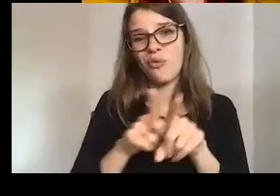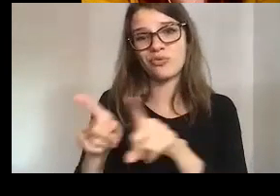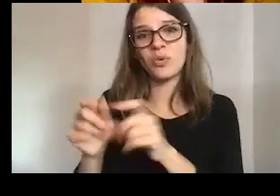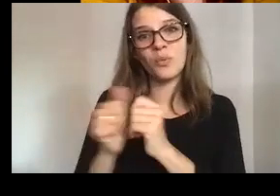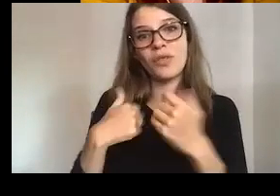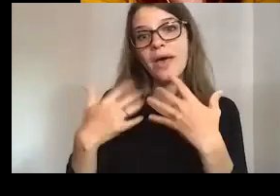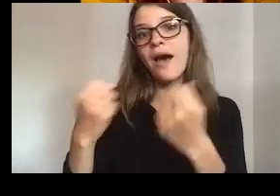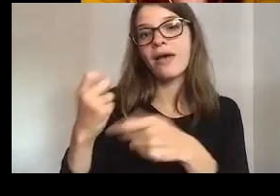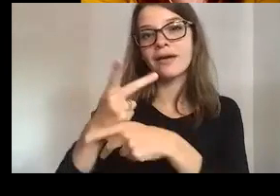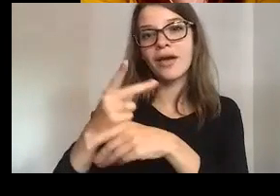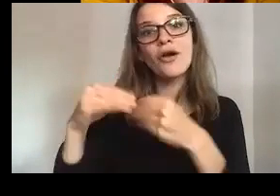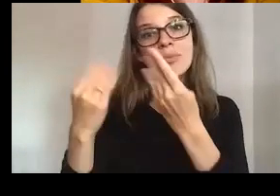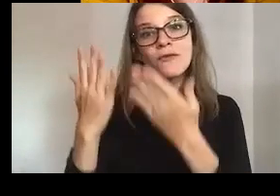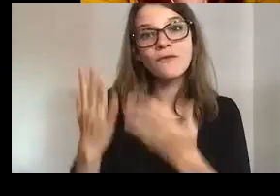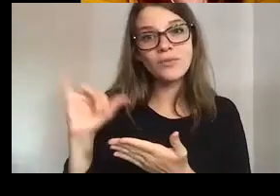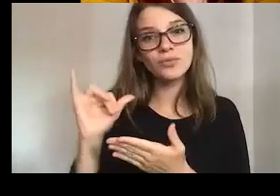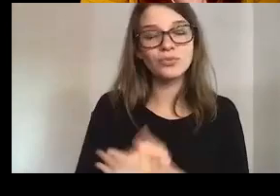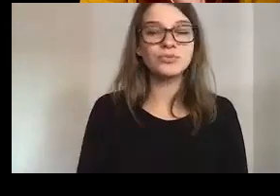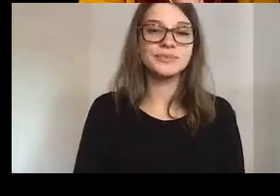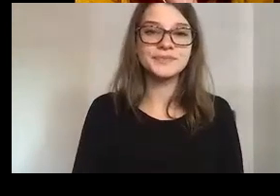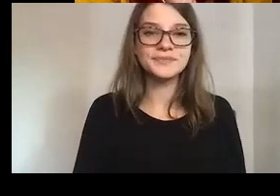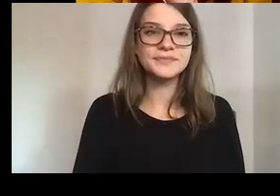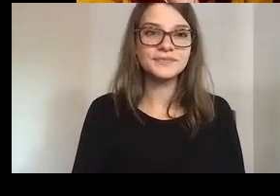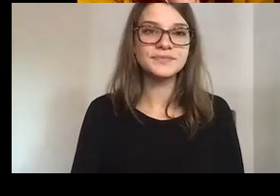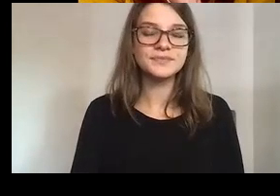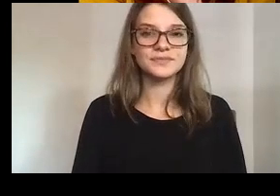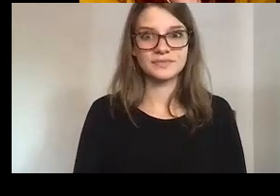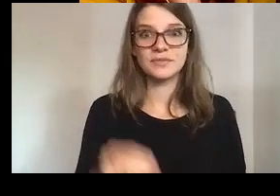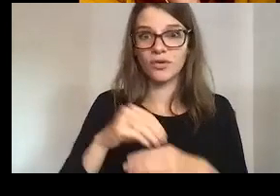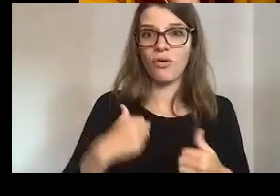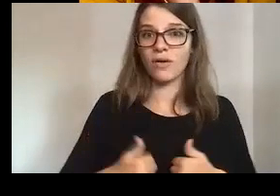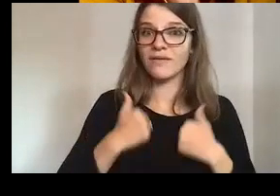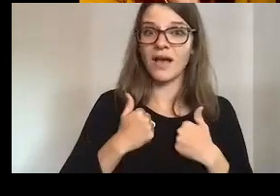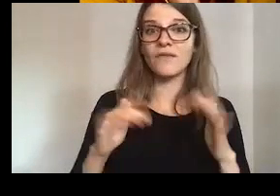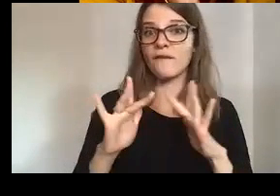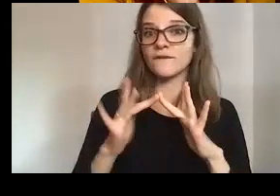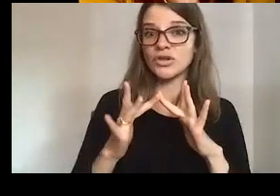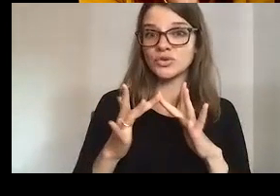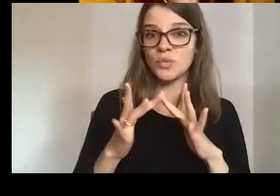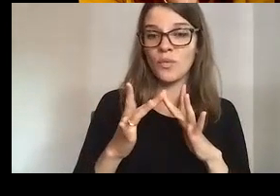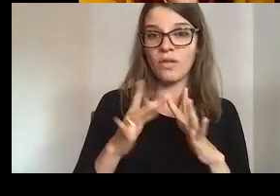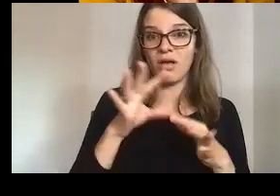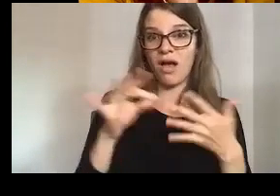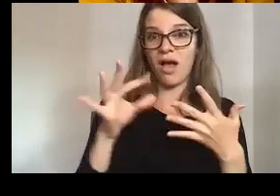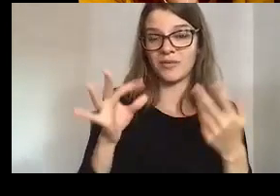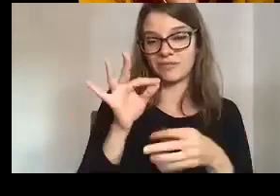providers and in many parts of our lives virtual options have replaced those in-person visits